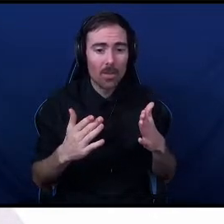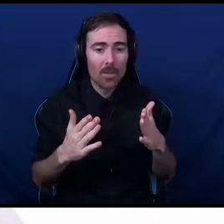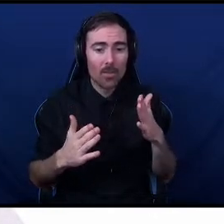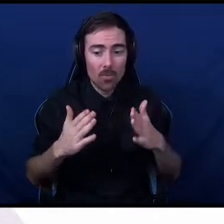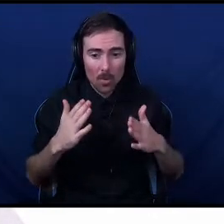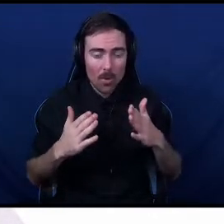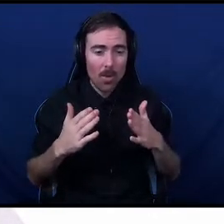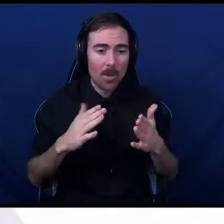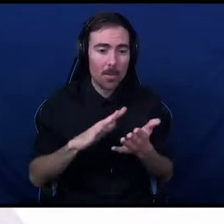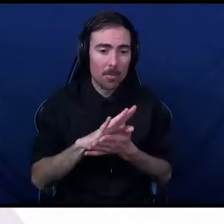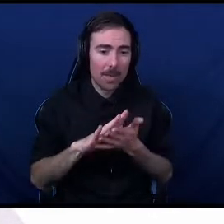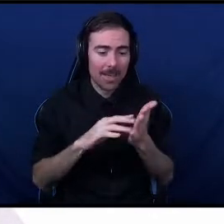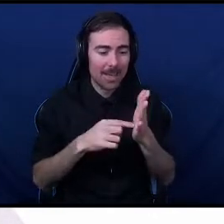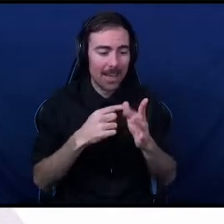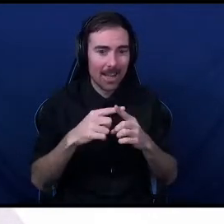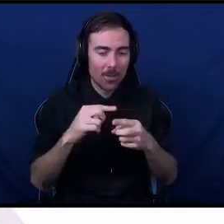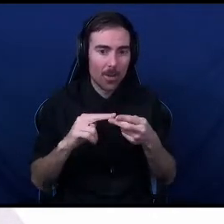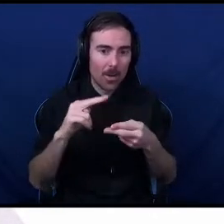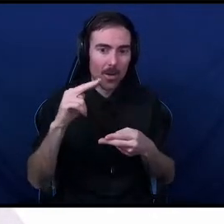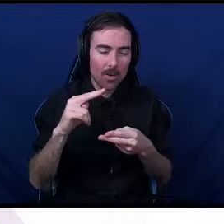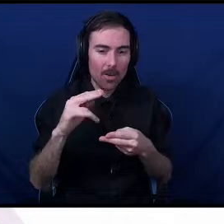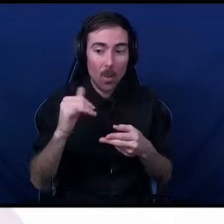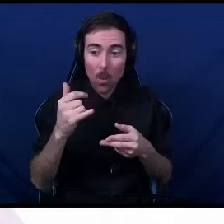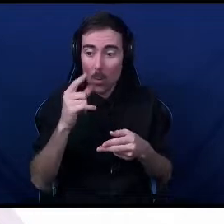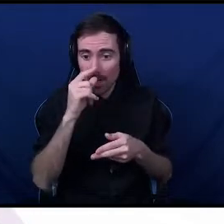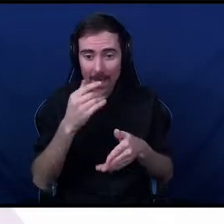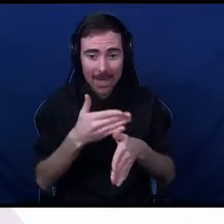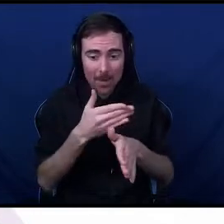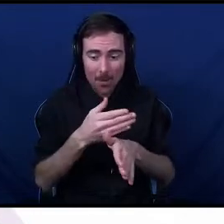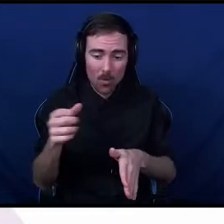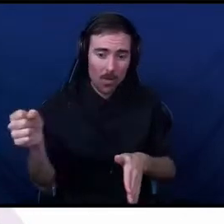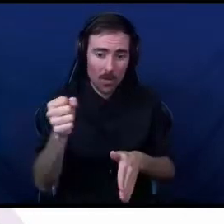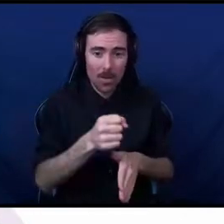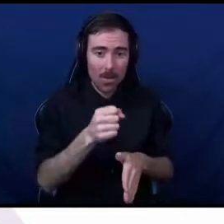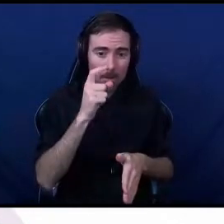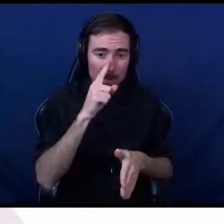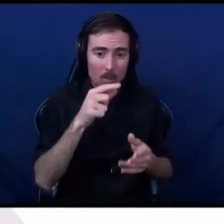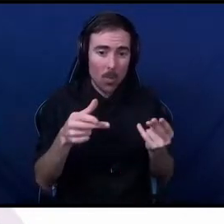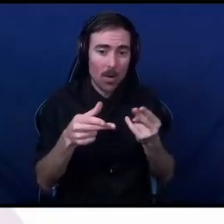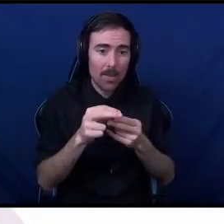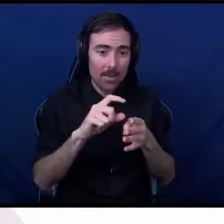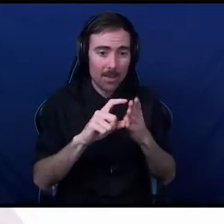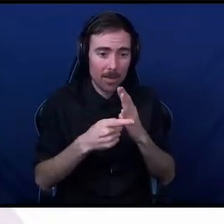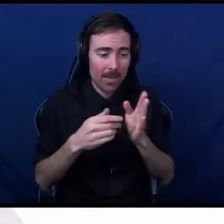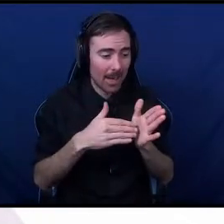areas to help those robots to understand where they can go, right. And that's just like a small cross section of all of